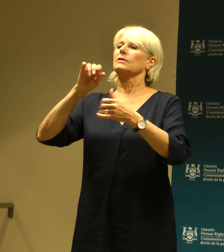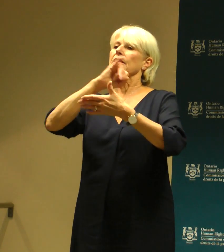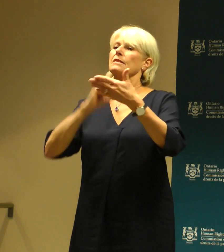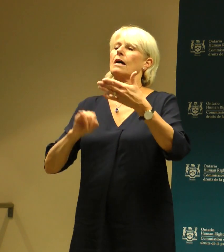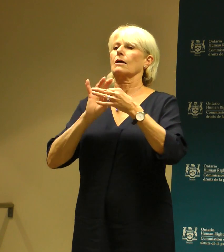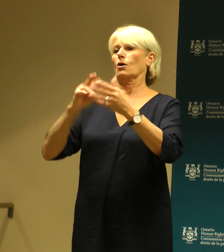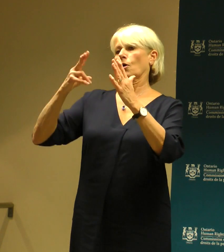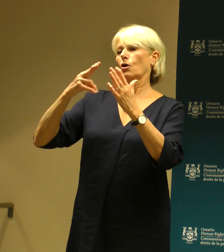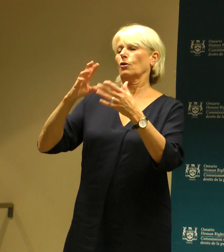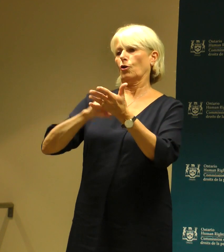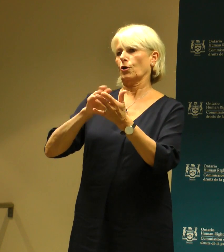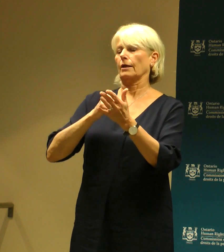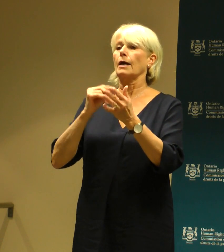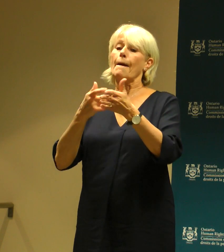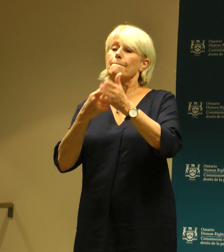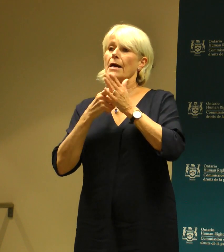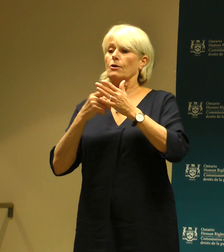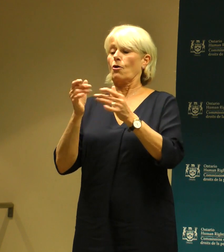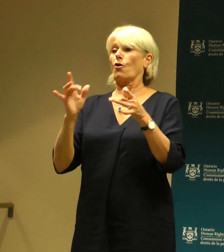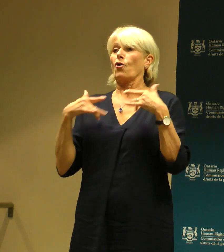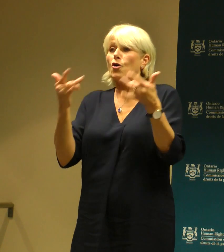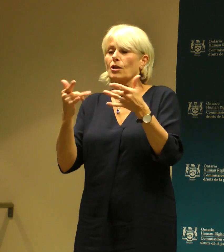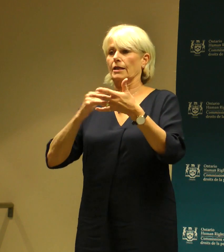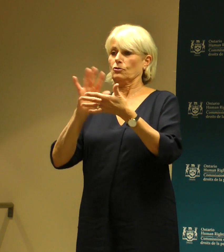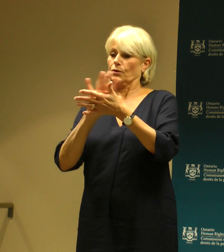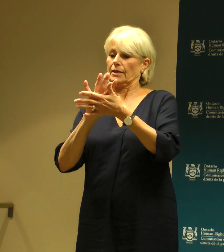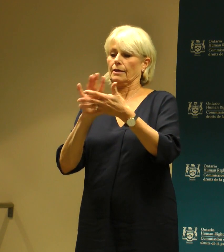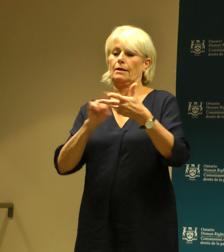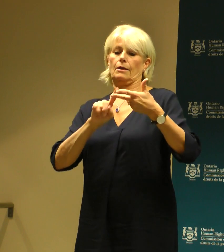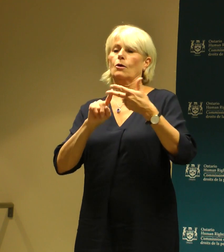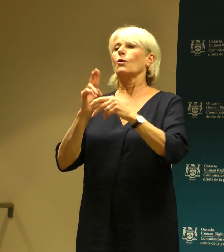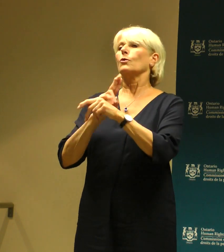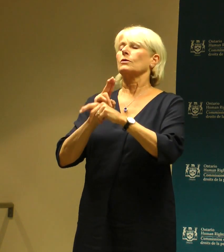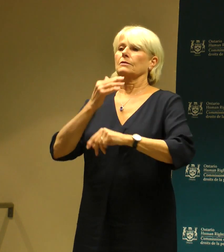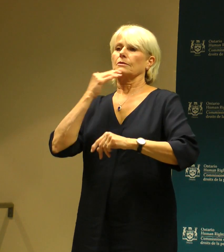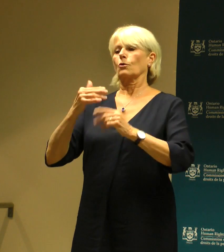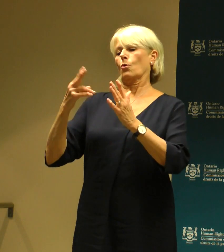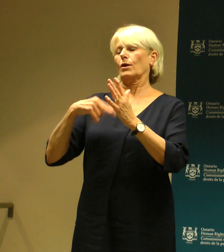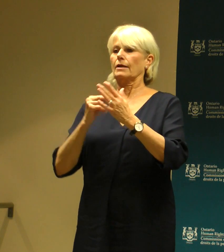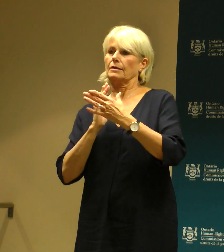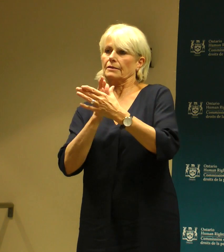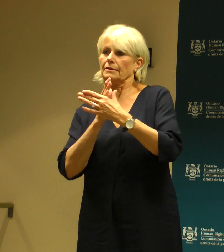second, mandatory early screening; third, the use of effective reading intervention programs;